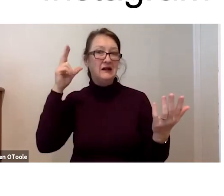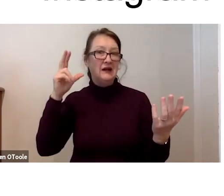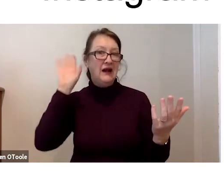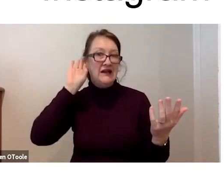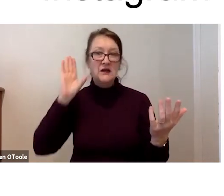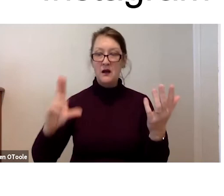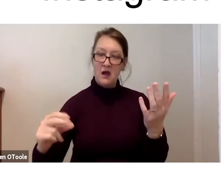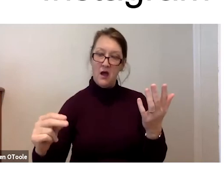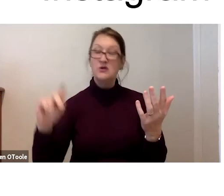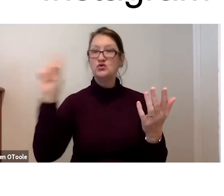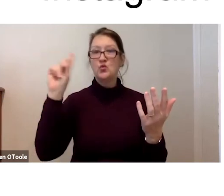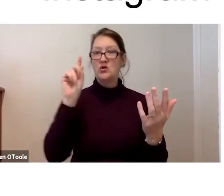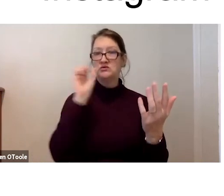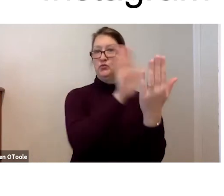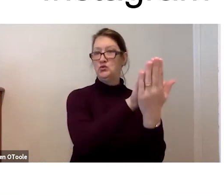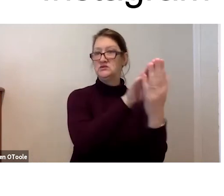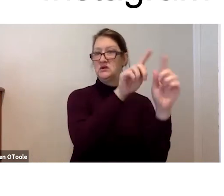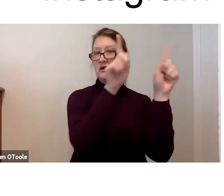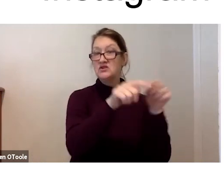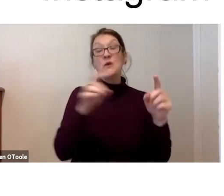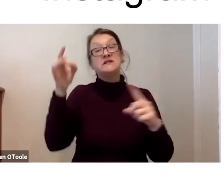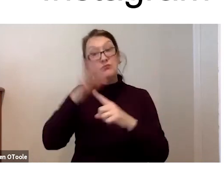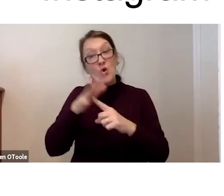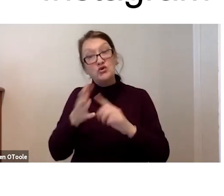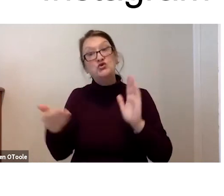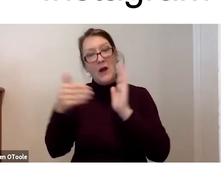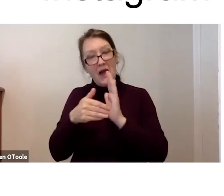It is important to add these features for Instagram for some